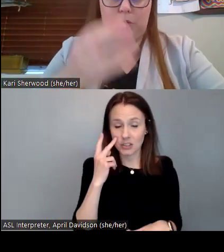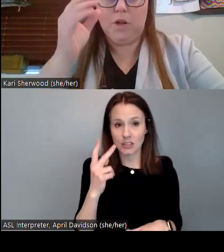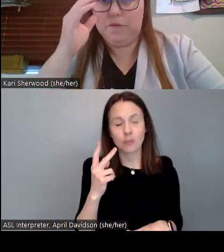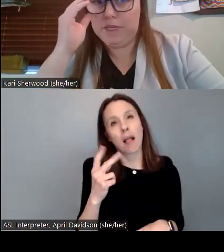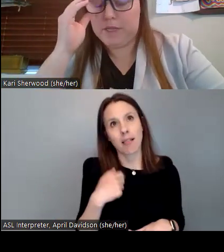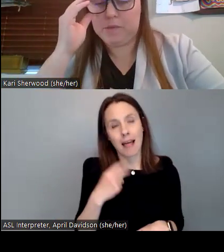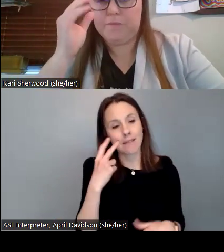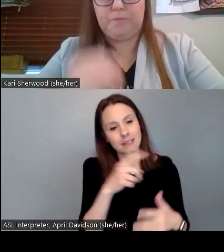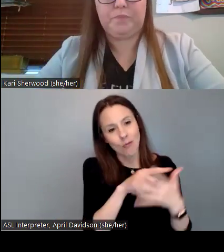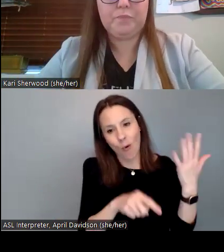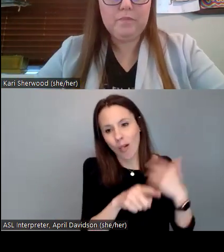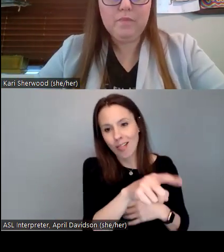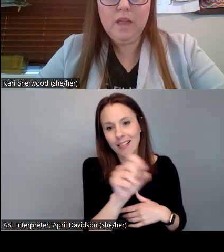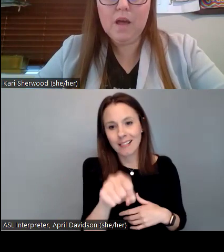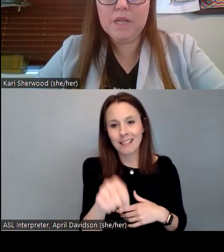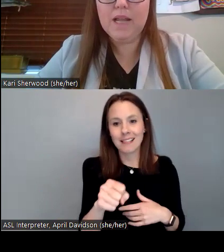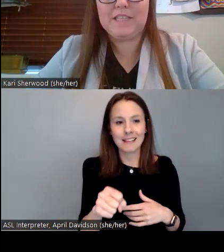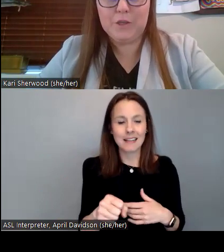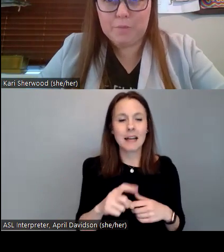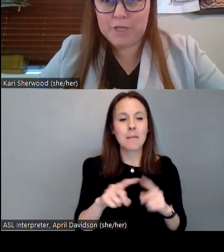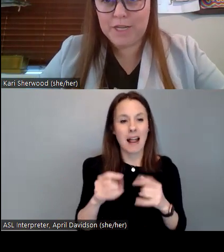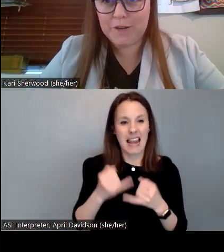do all of these things. But the last two in particular